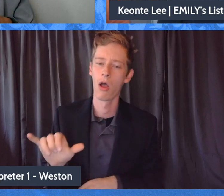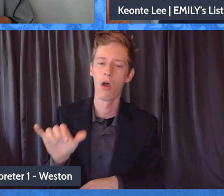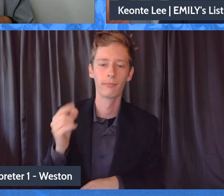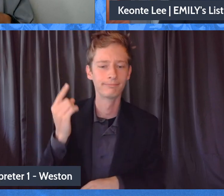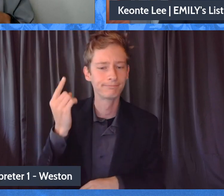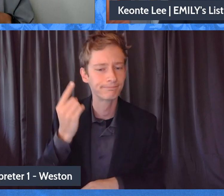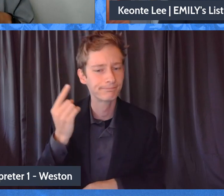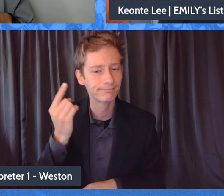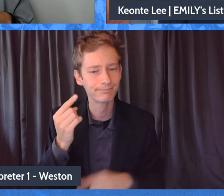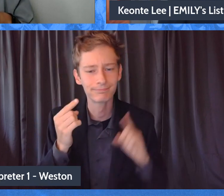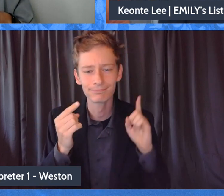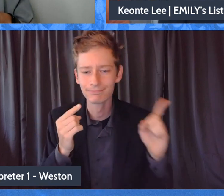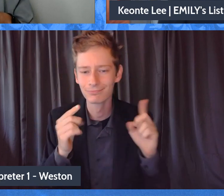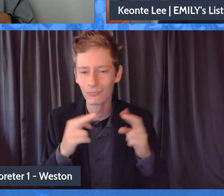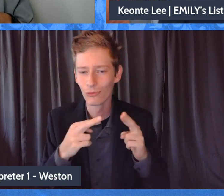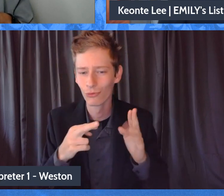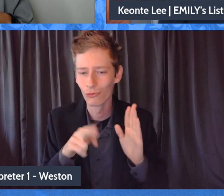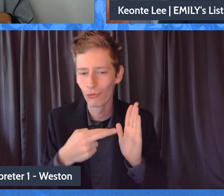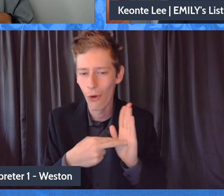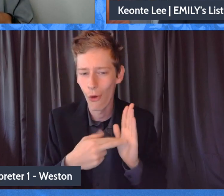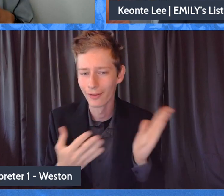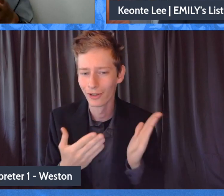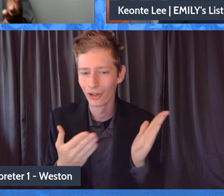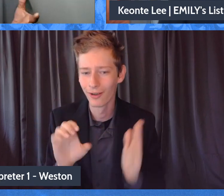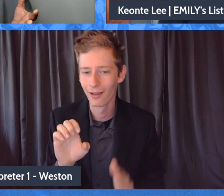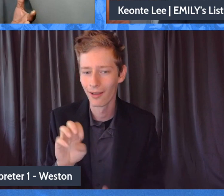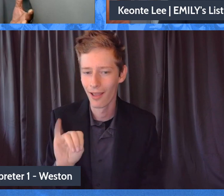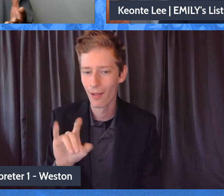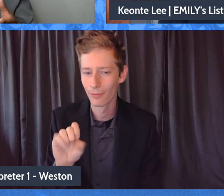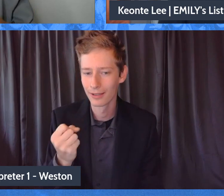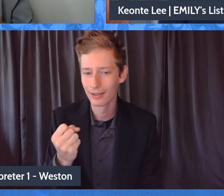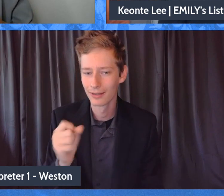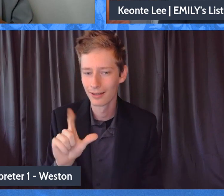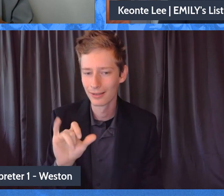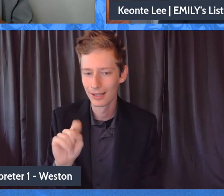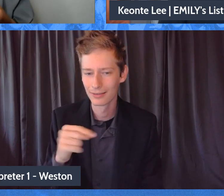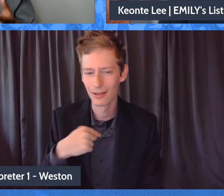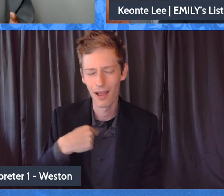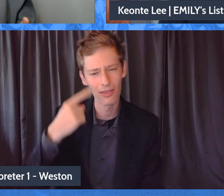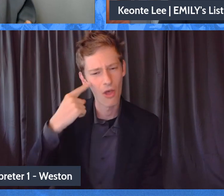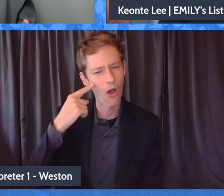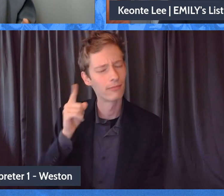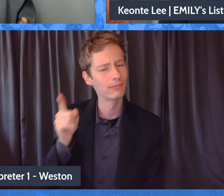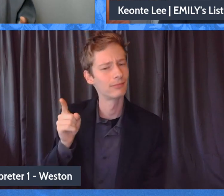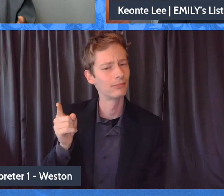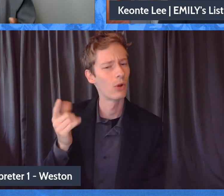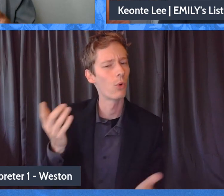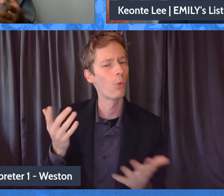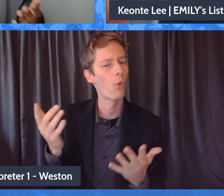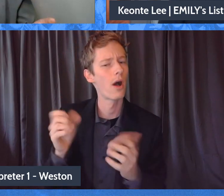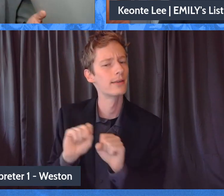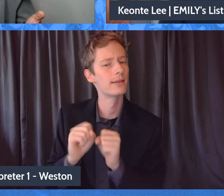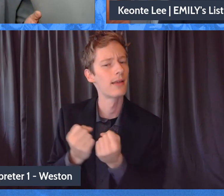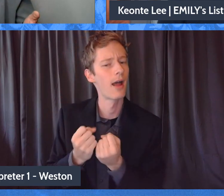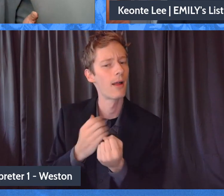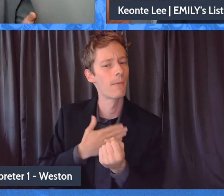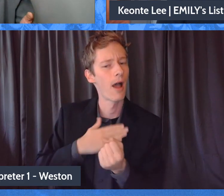I really thought about it from the context of the kind of society that my daughter wanted to be a part of, that she wanted to live in.